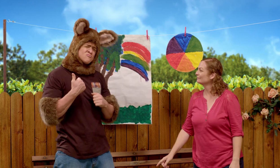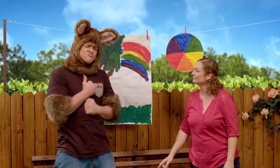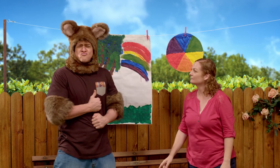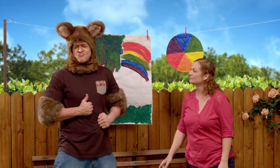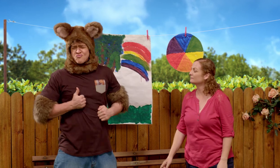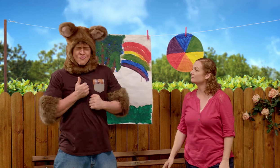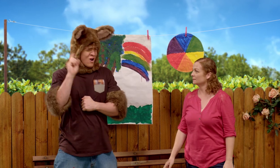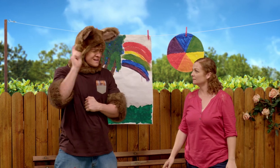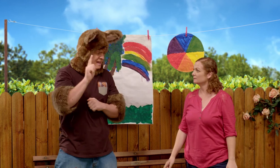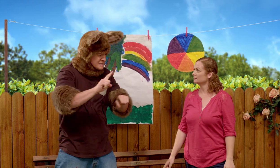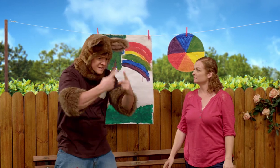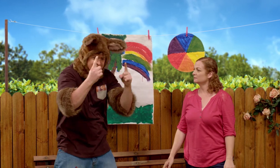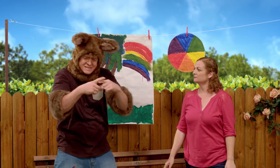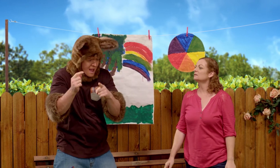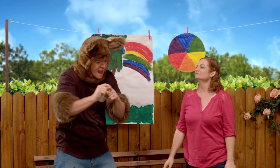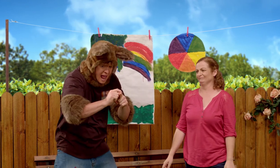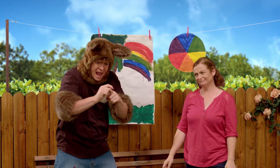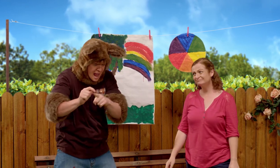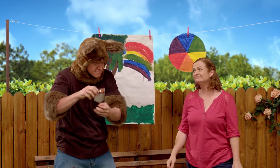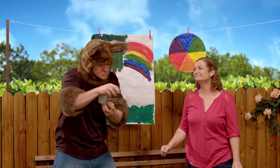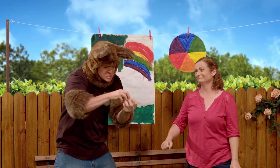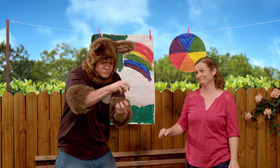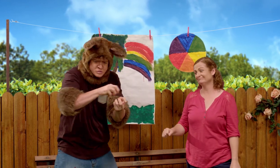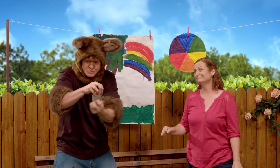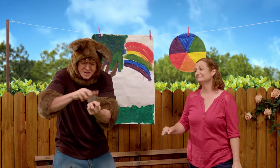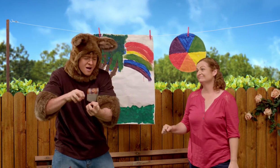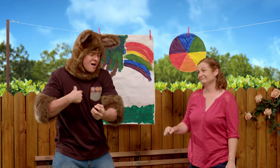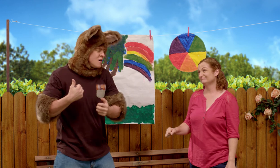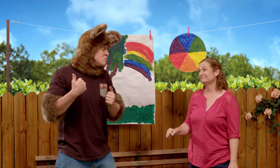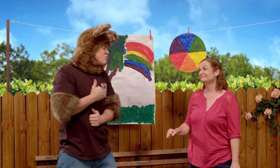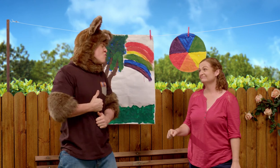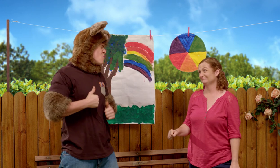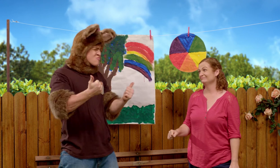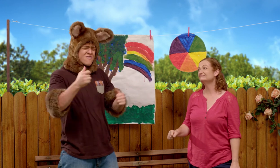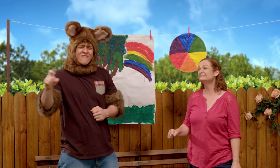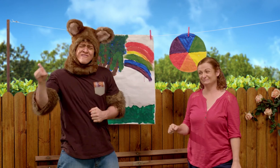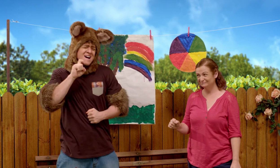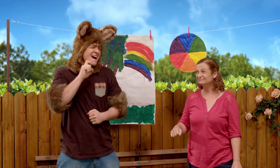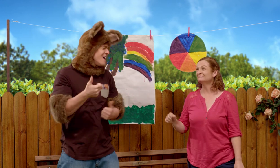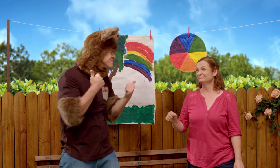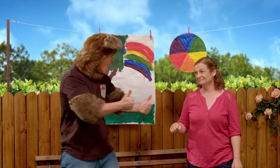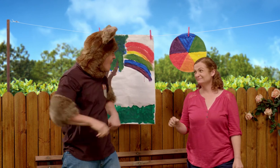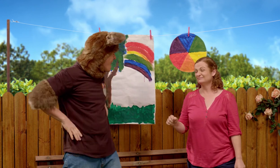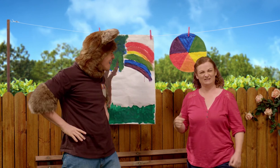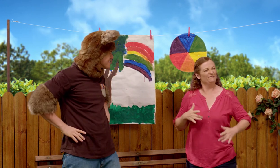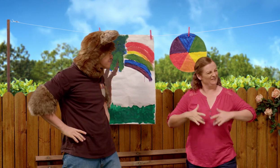Sally, I've had so much fun today, painting and mixing different colours. It's been so much fun.